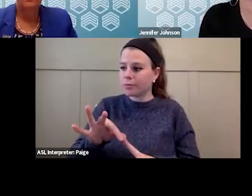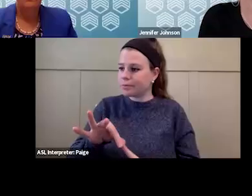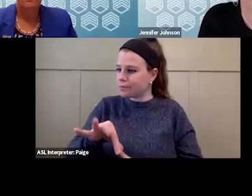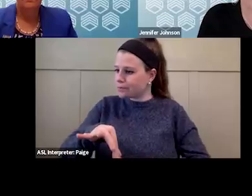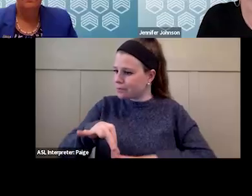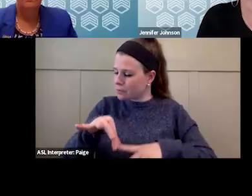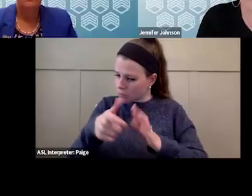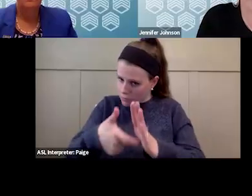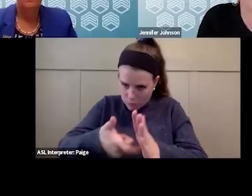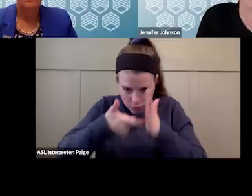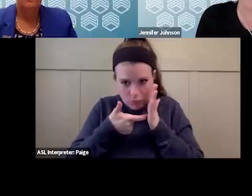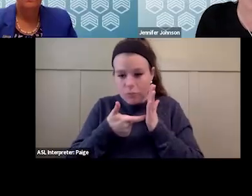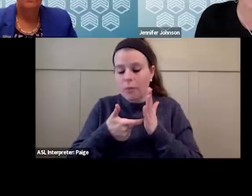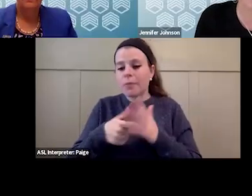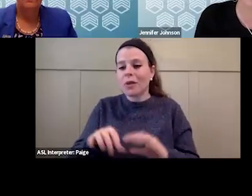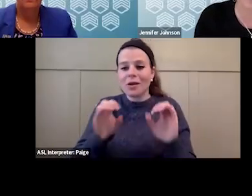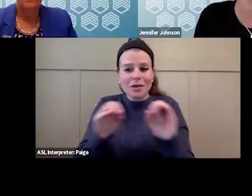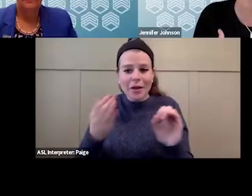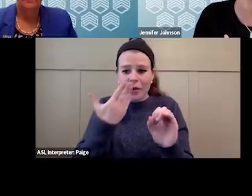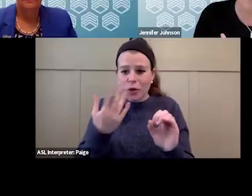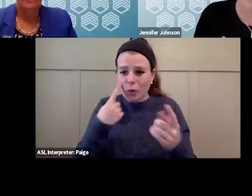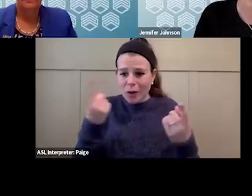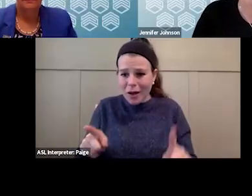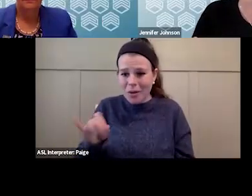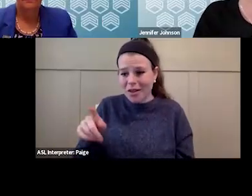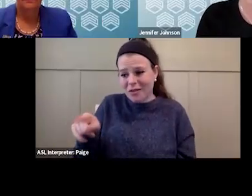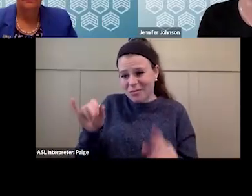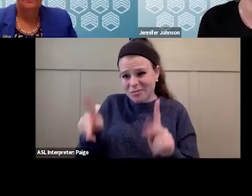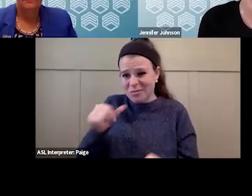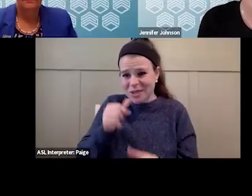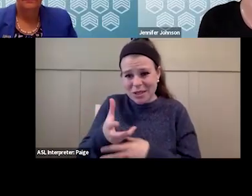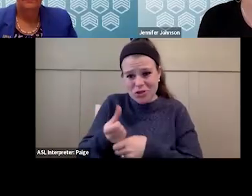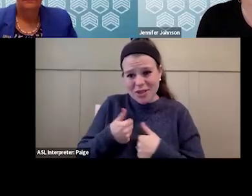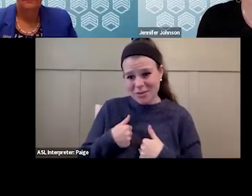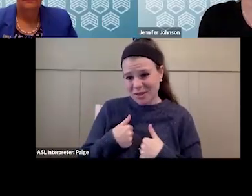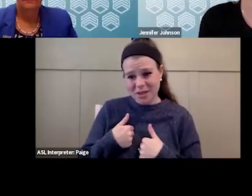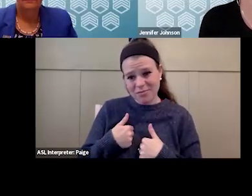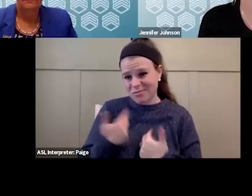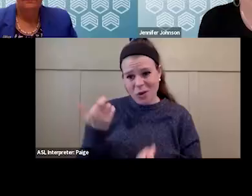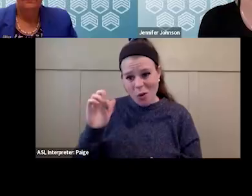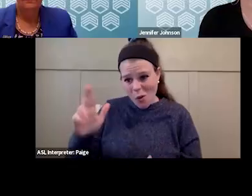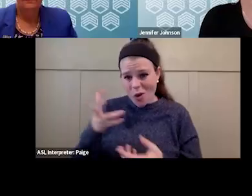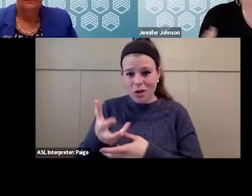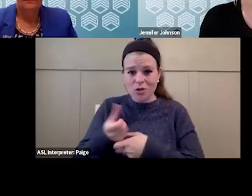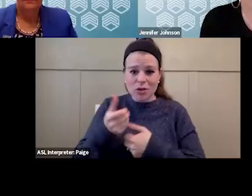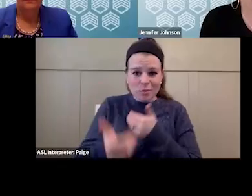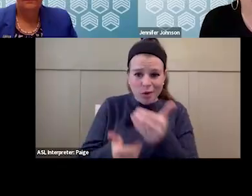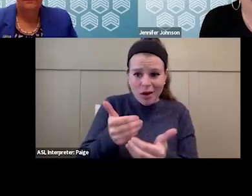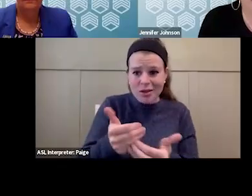Nothing good was gonna happen if that person didn't trust me or trust the process, trust what I was doing.